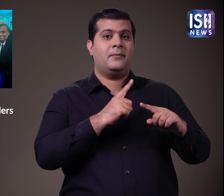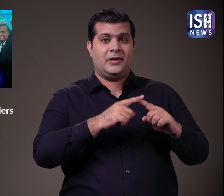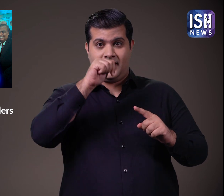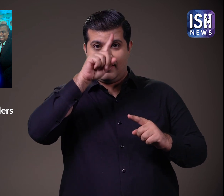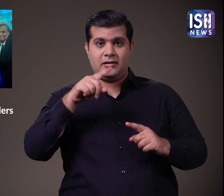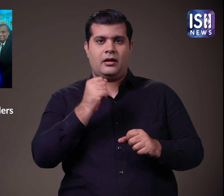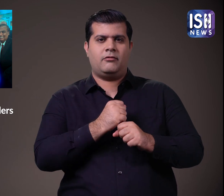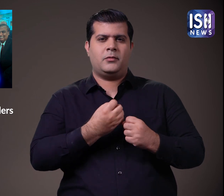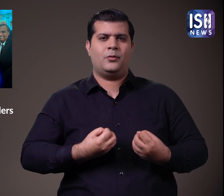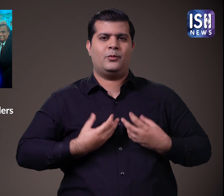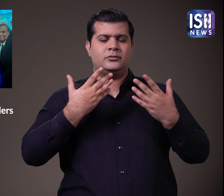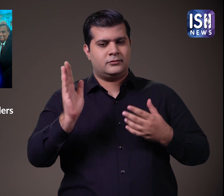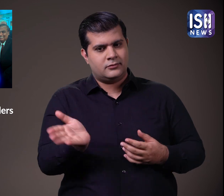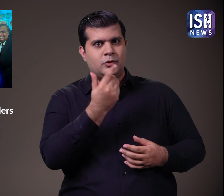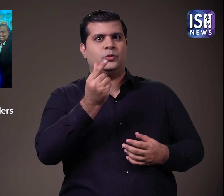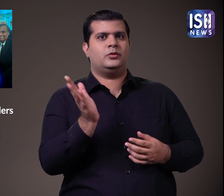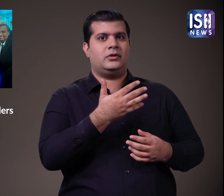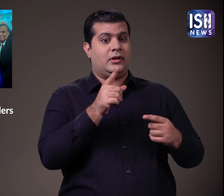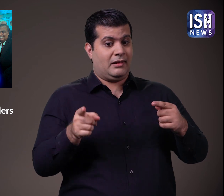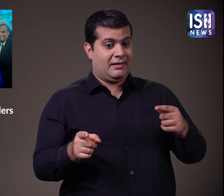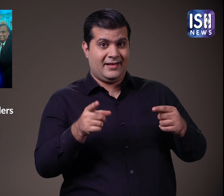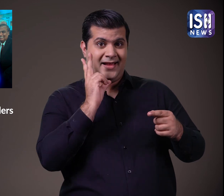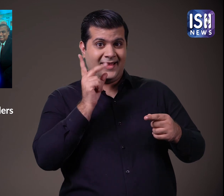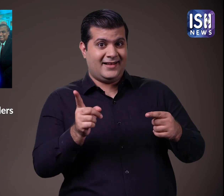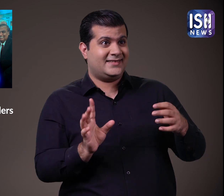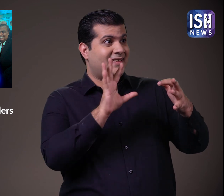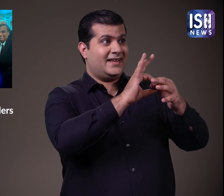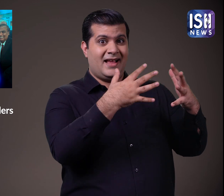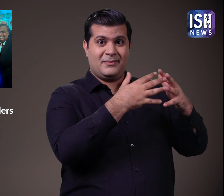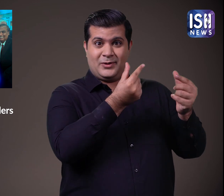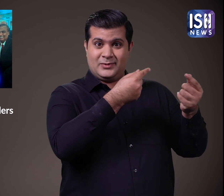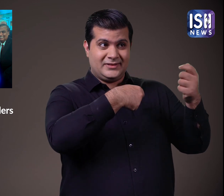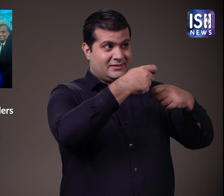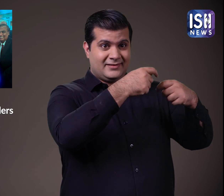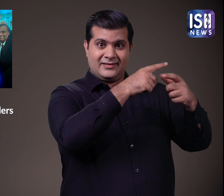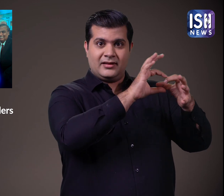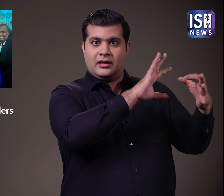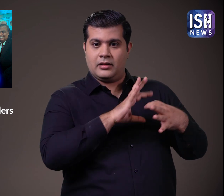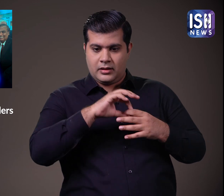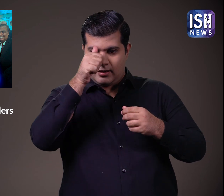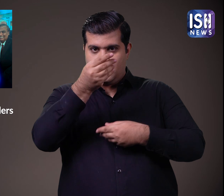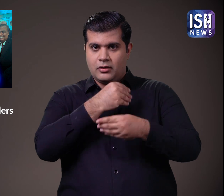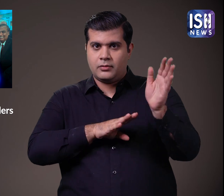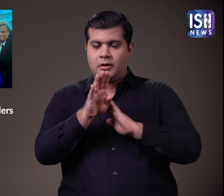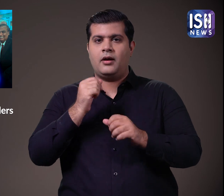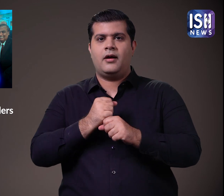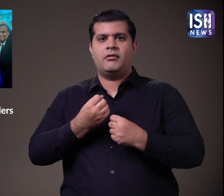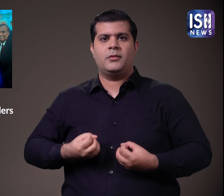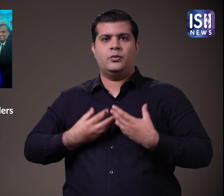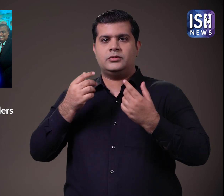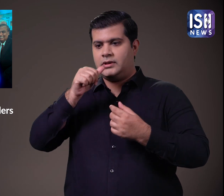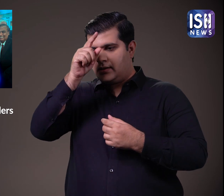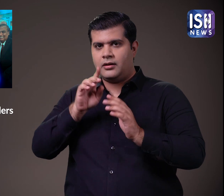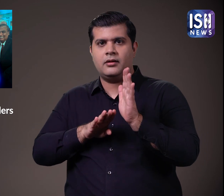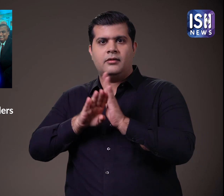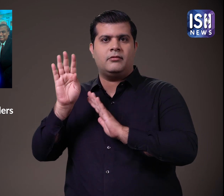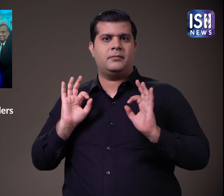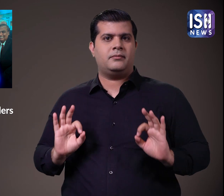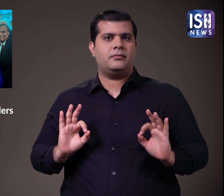The Indian government too would be happy with trade between Reliance and USA as it will help boost India's economy.